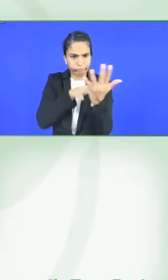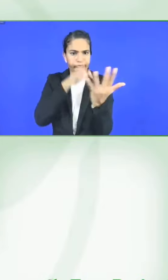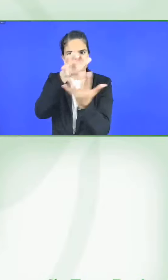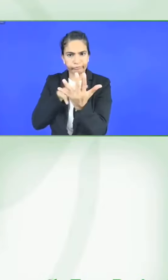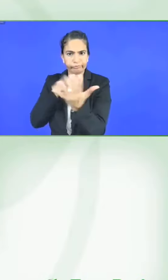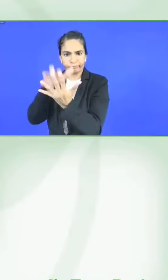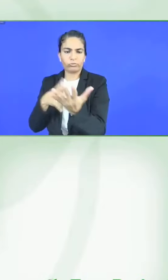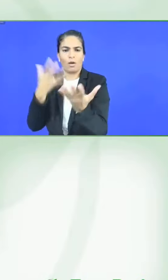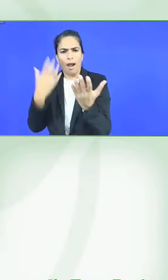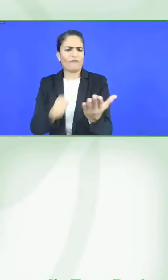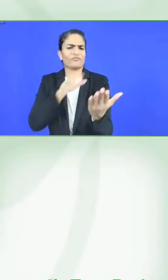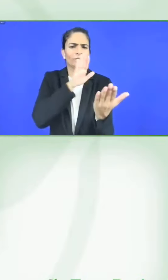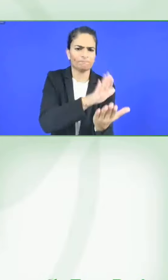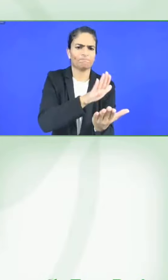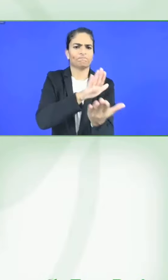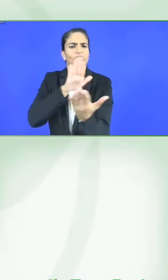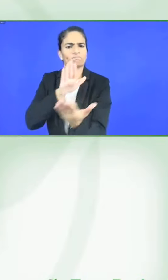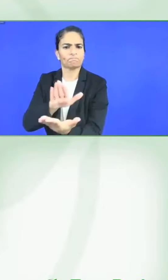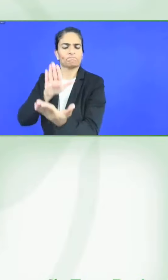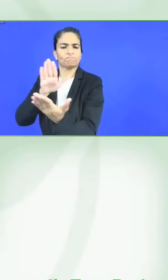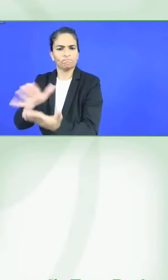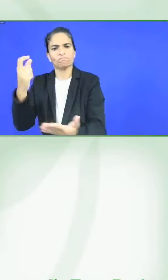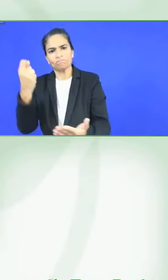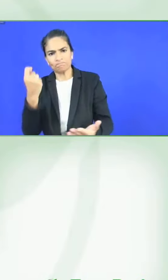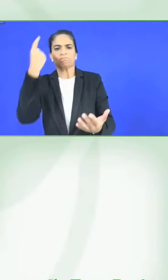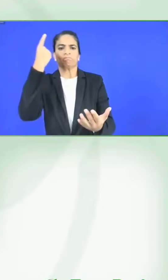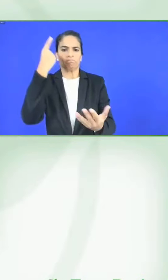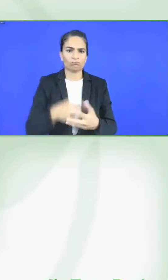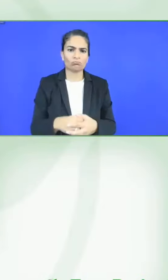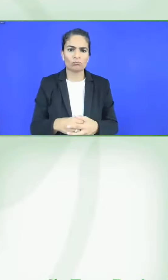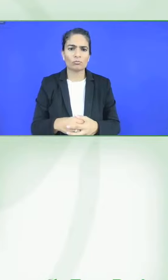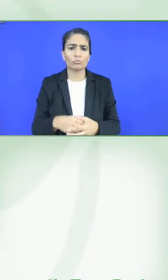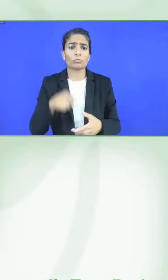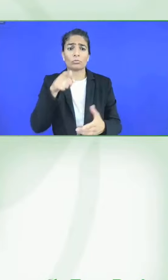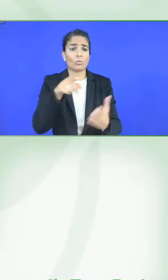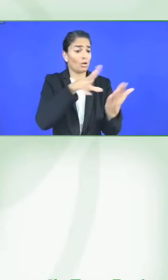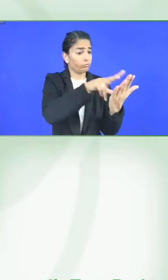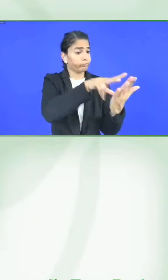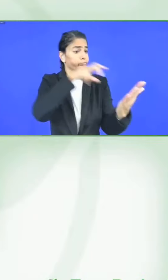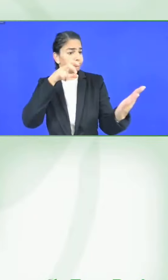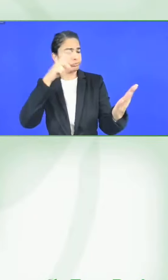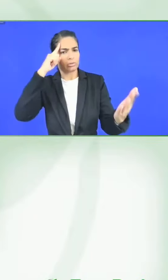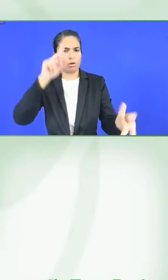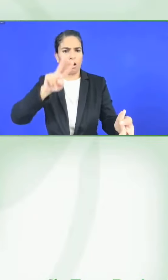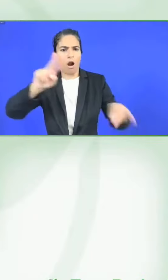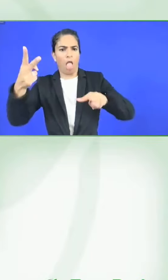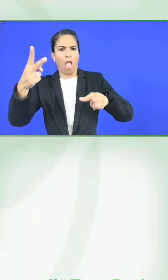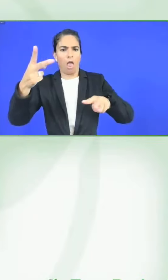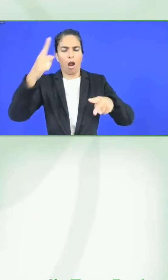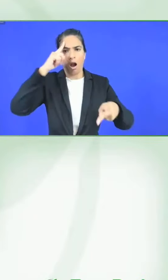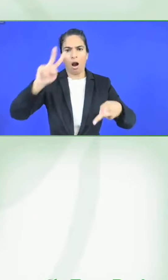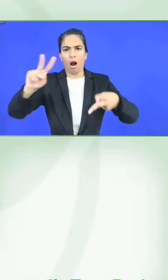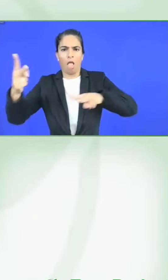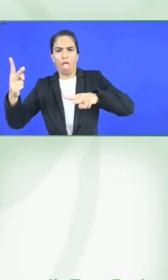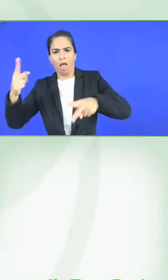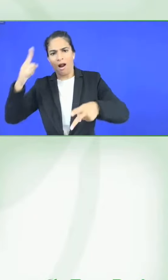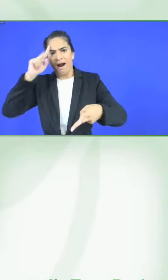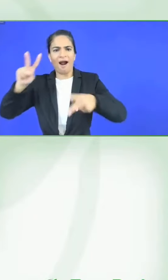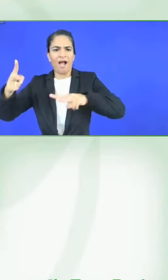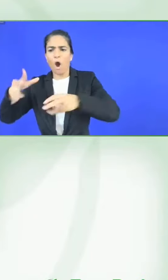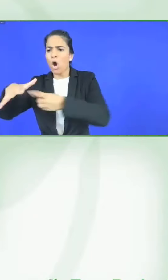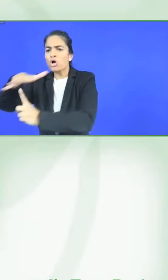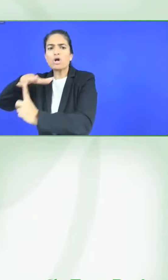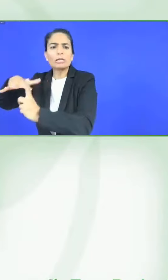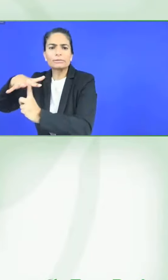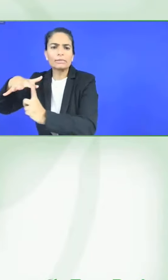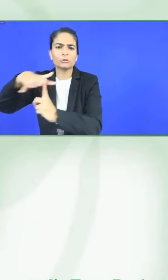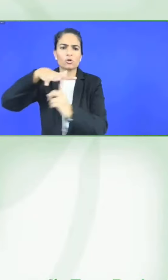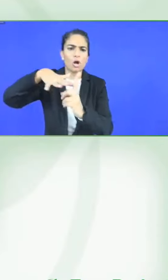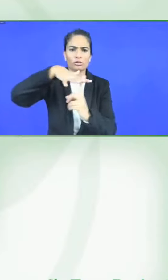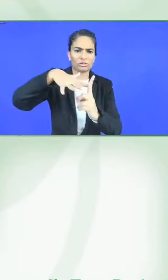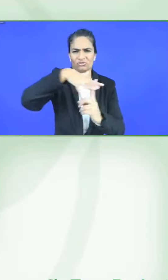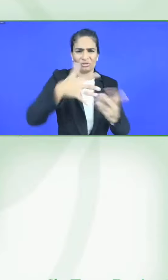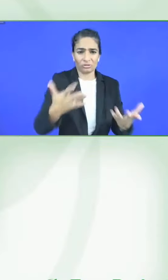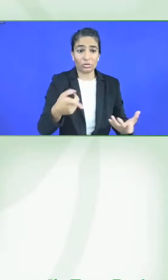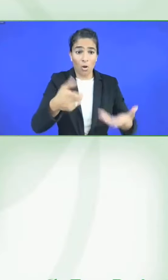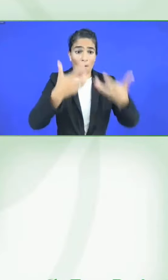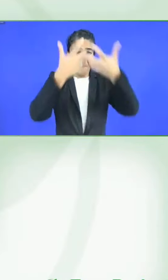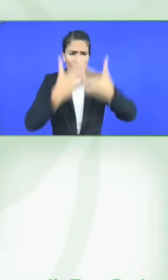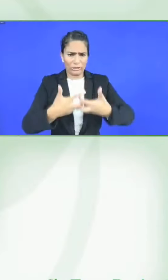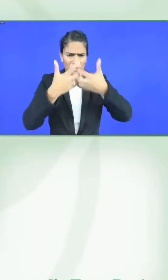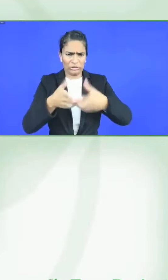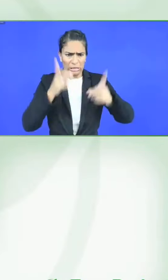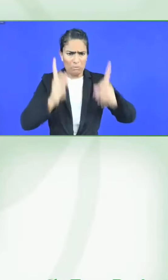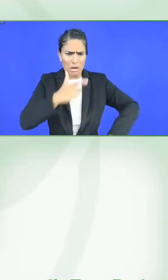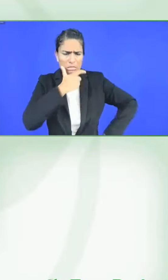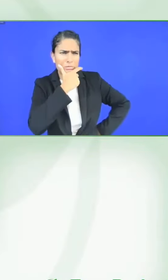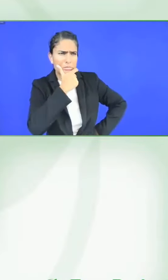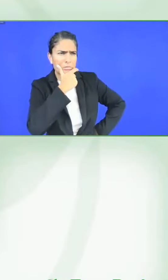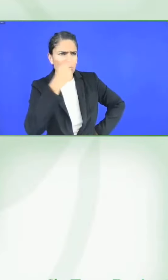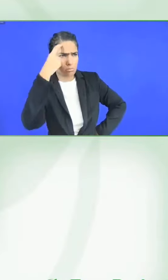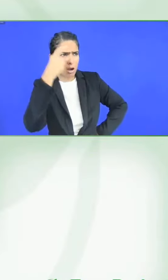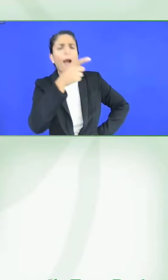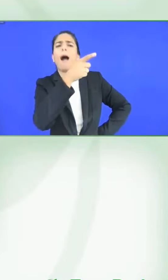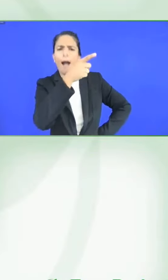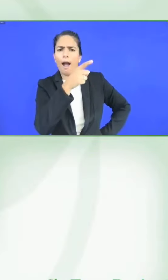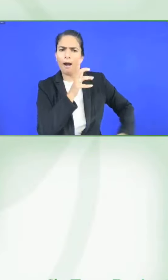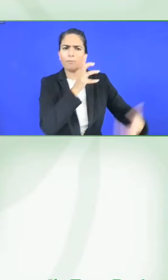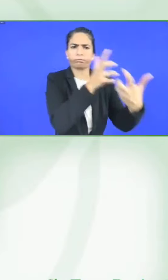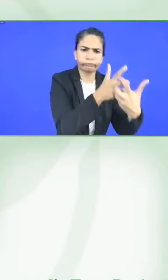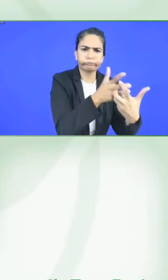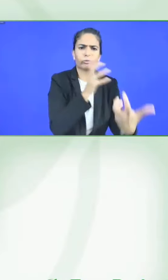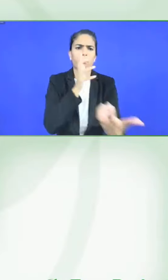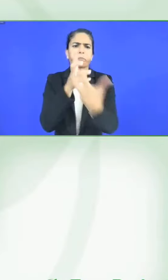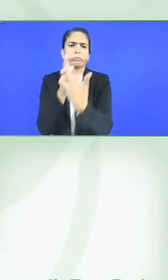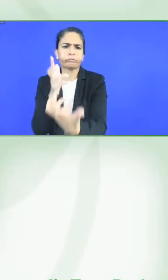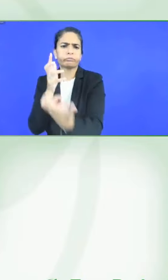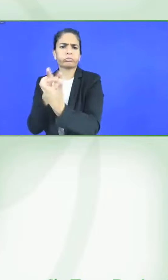You keep encountering computers that you're supposed to be able to use, in schools, labs,